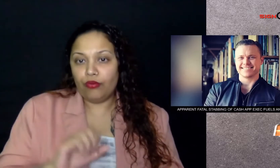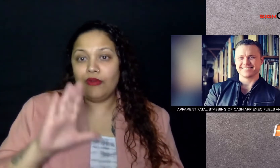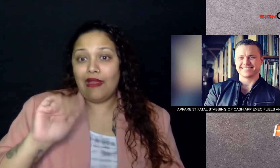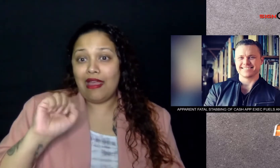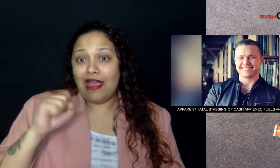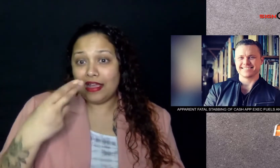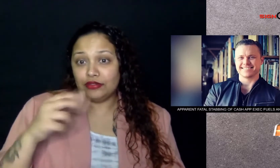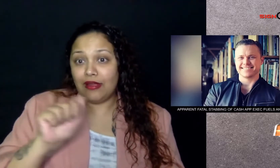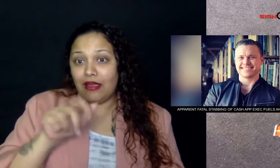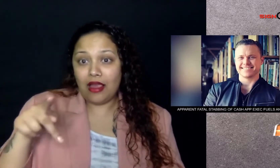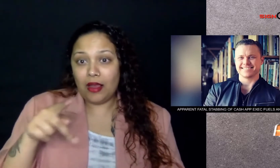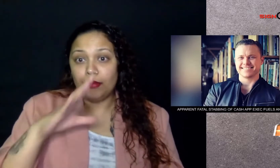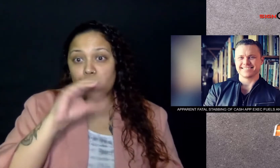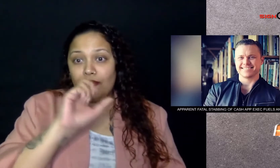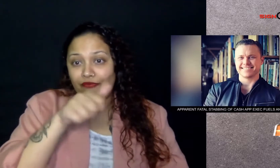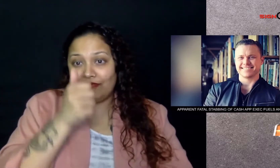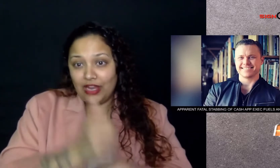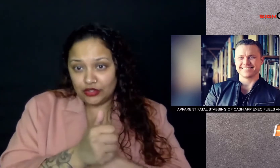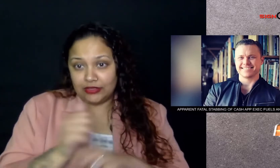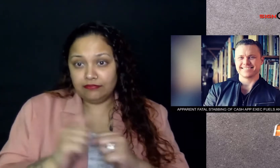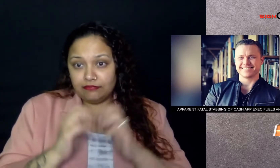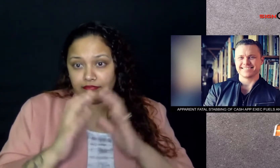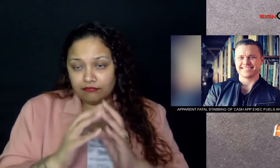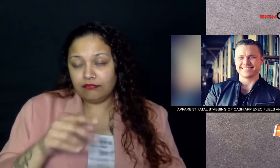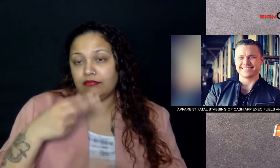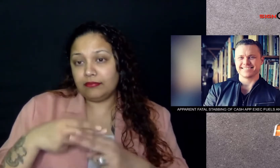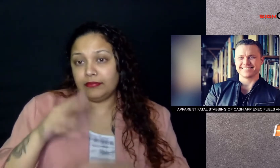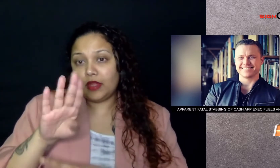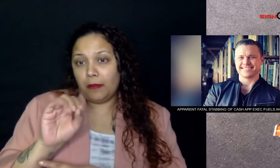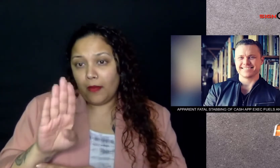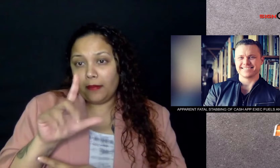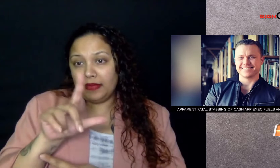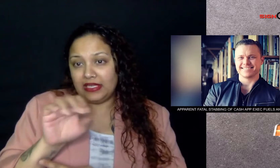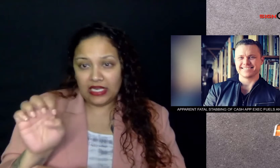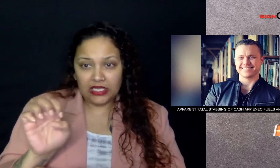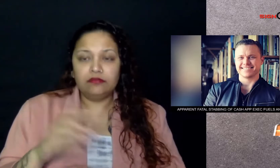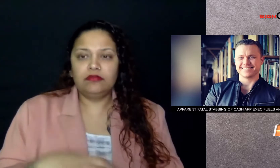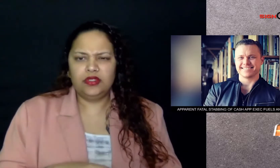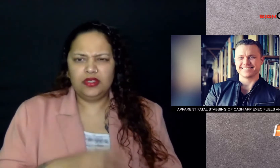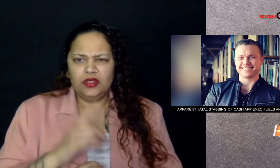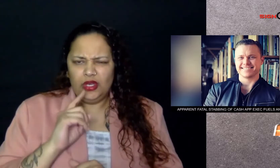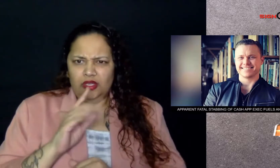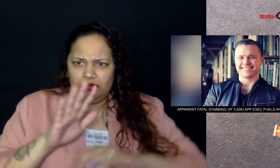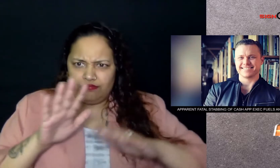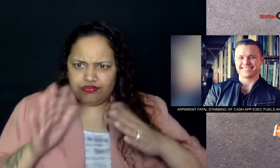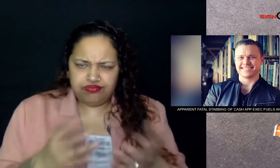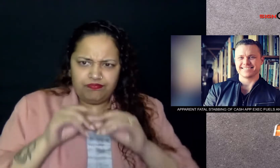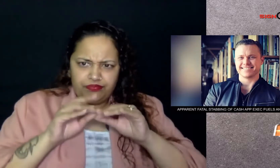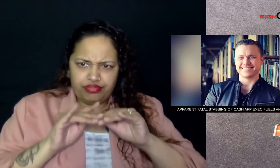The apparent stabbing death of 43 year old cash app co-founder. Bob Lee is Raising